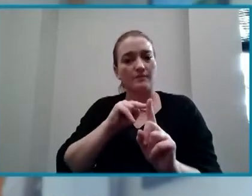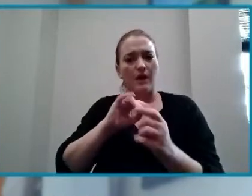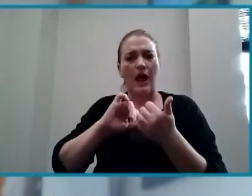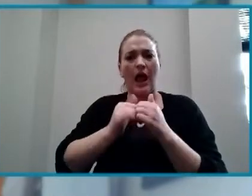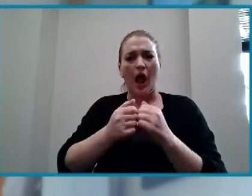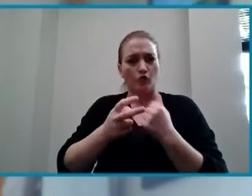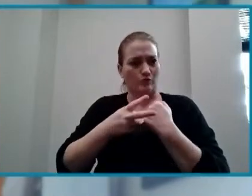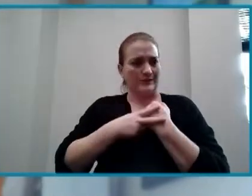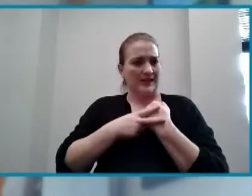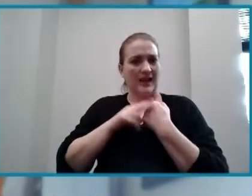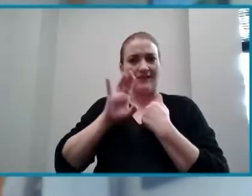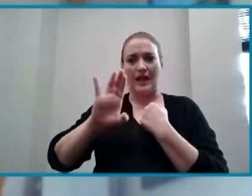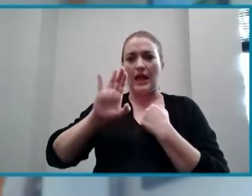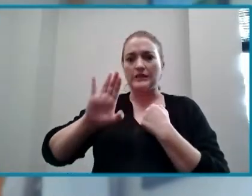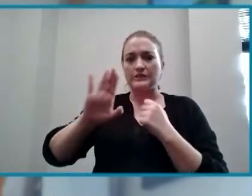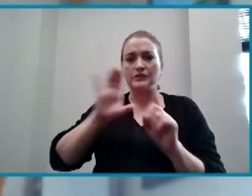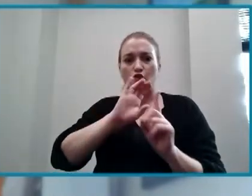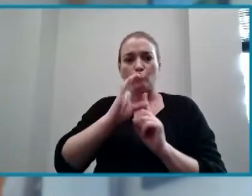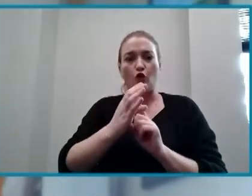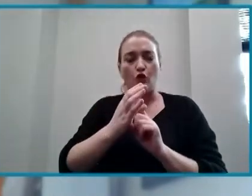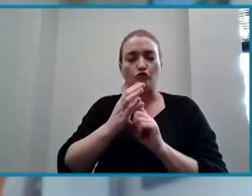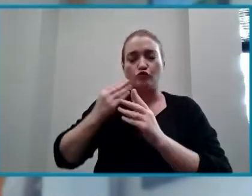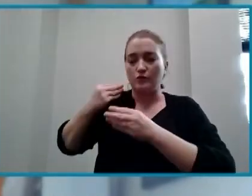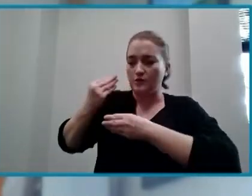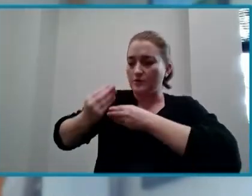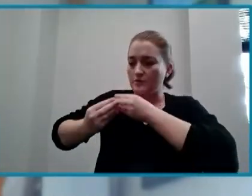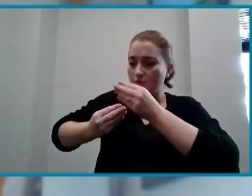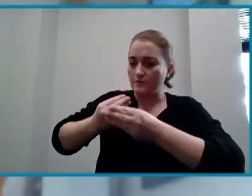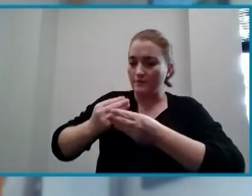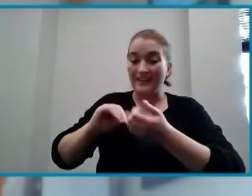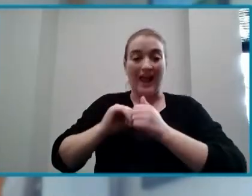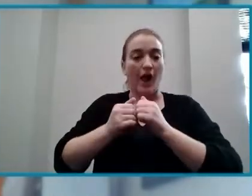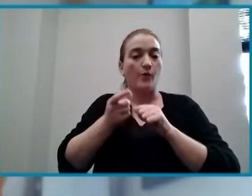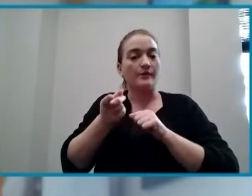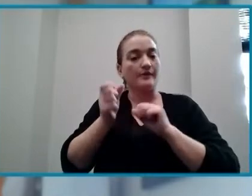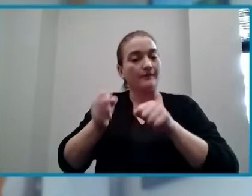while also tying it into serving his community across Texas and the